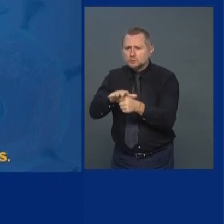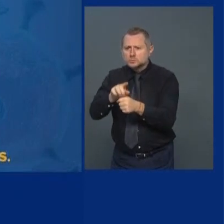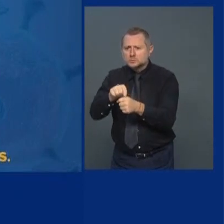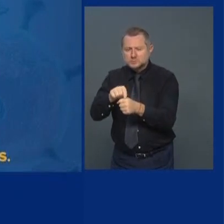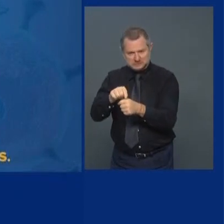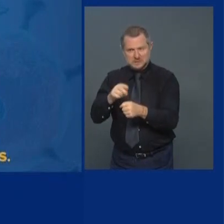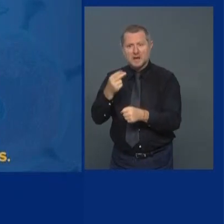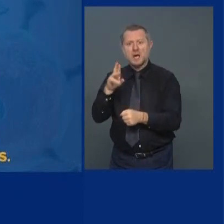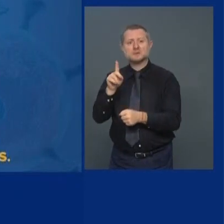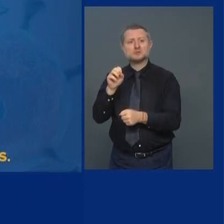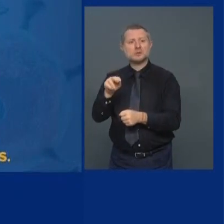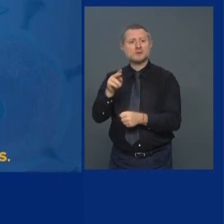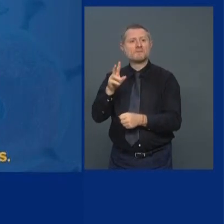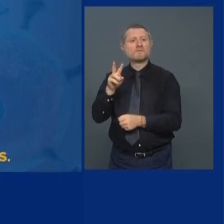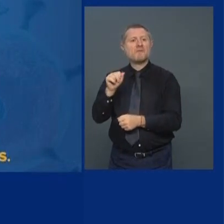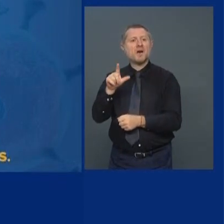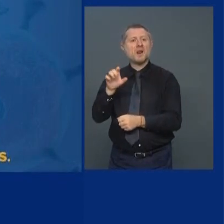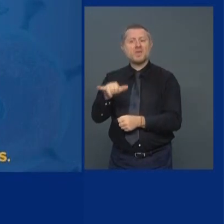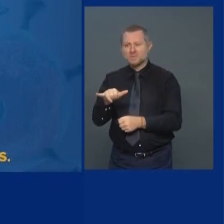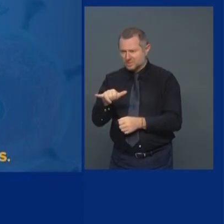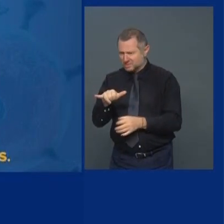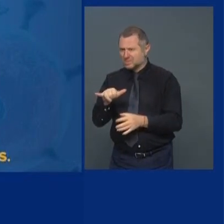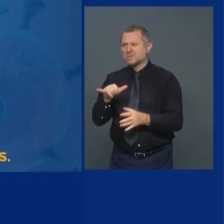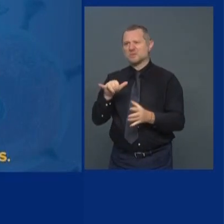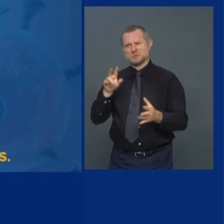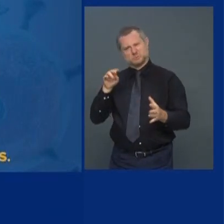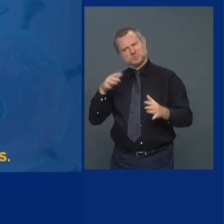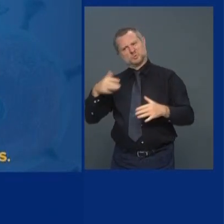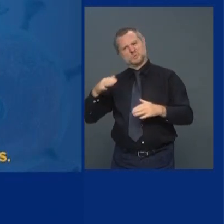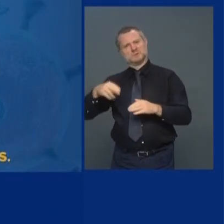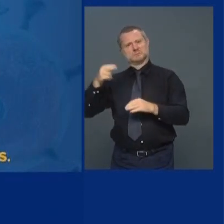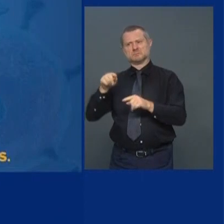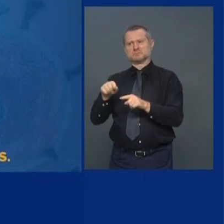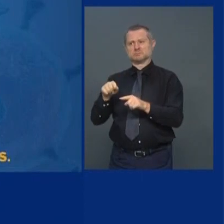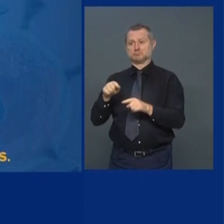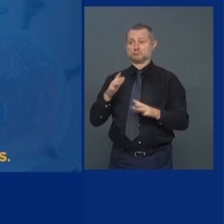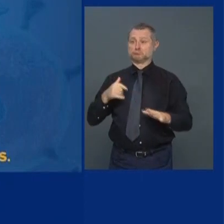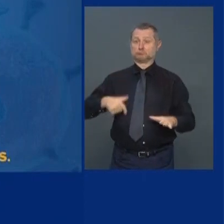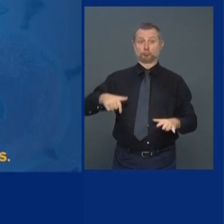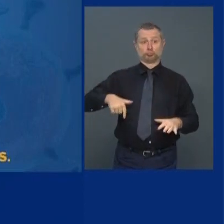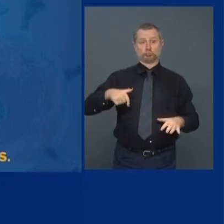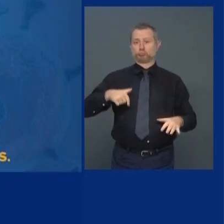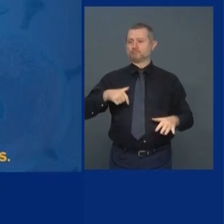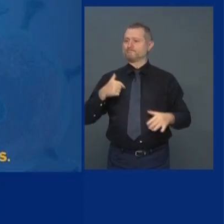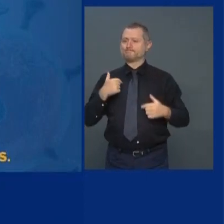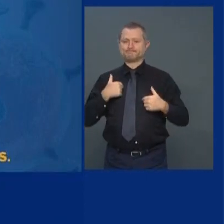OKAY? HUDSON VALLEY, 2%.